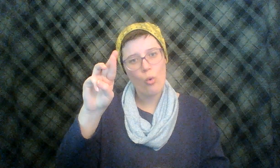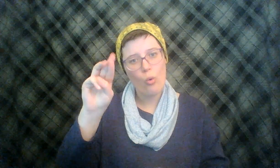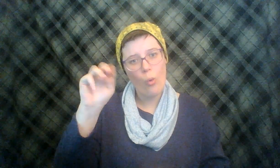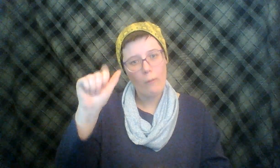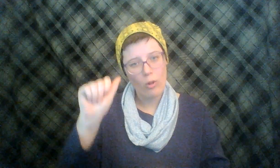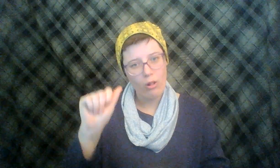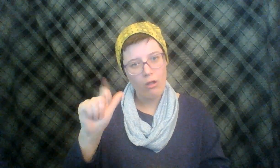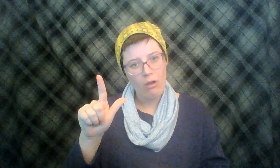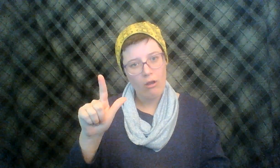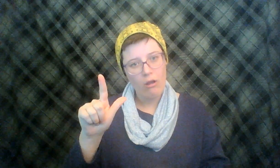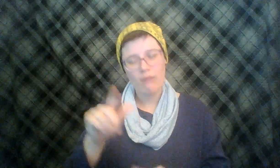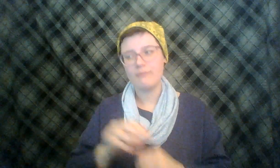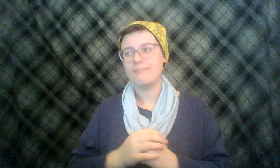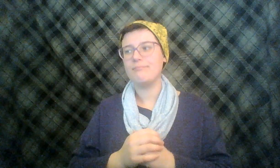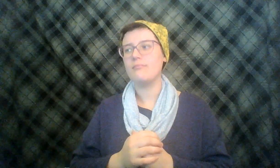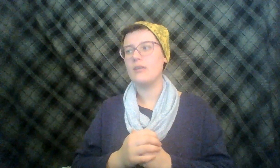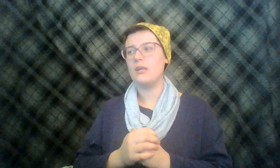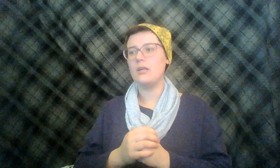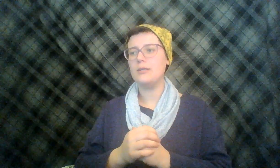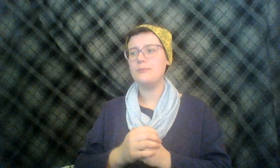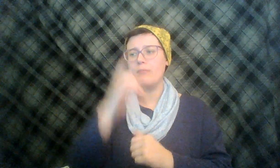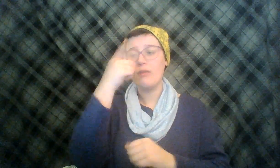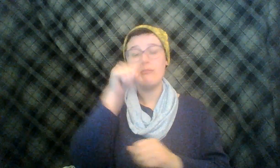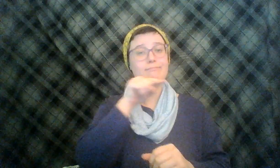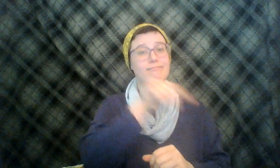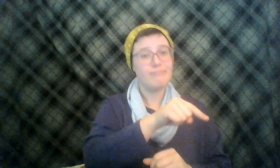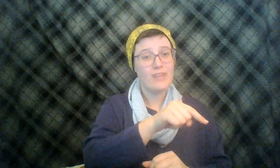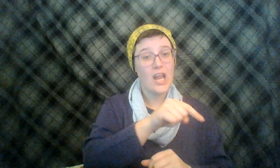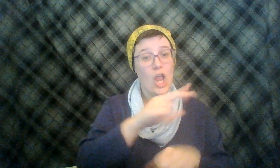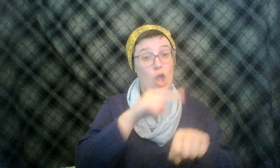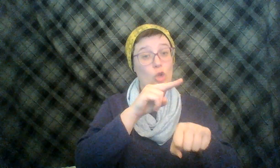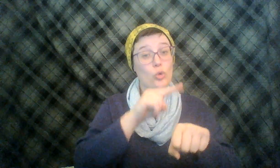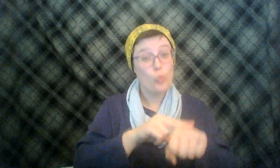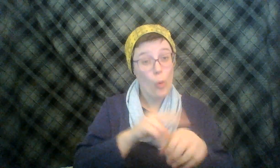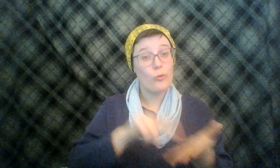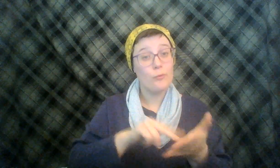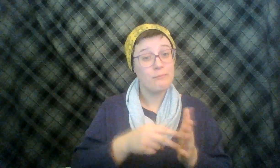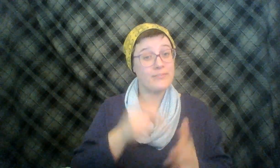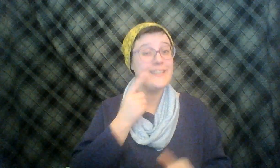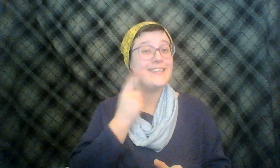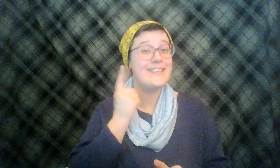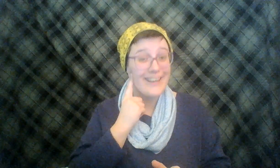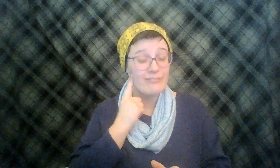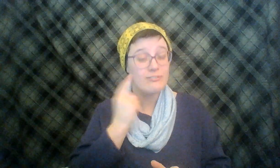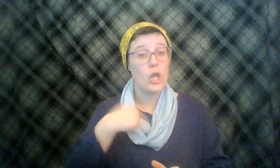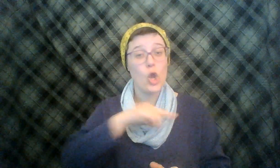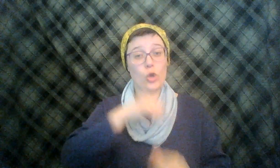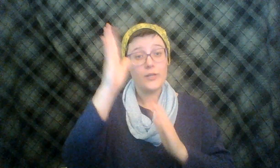and the language reflects that. For the D/HH community, the default is deafness;